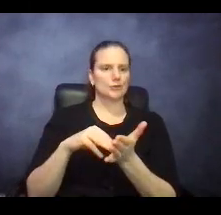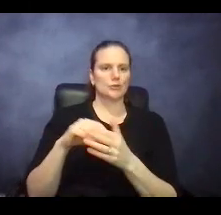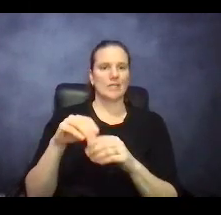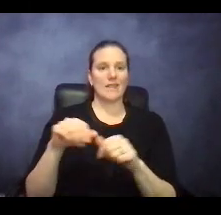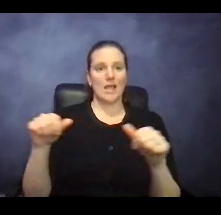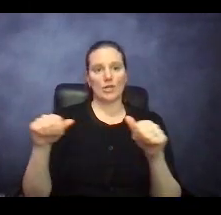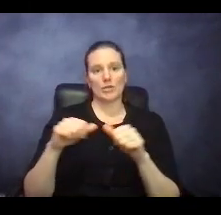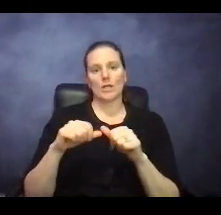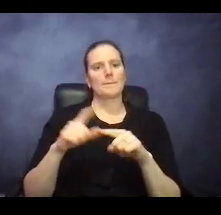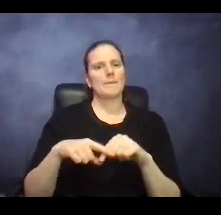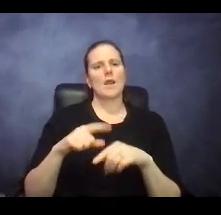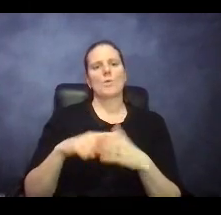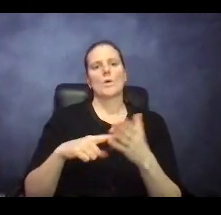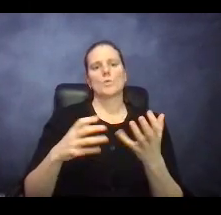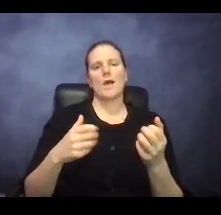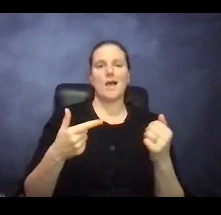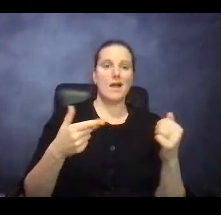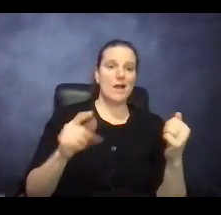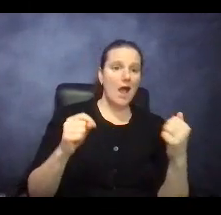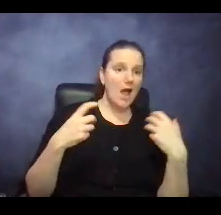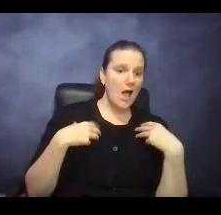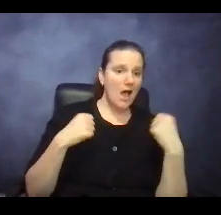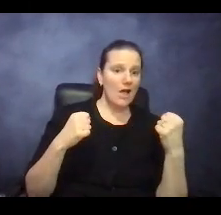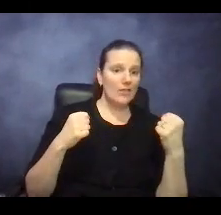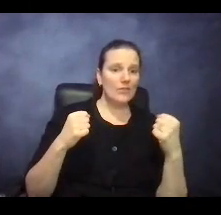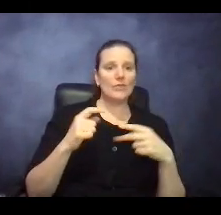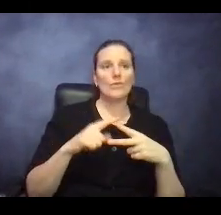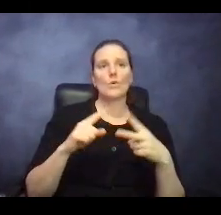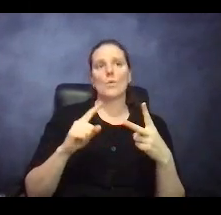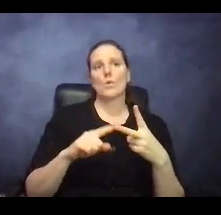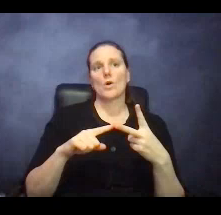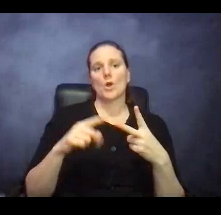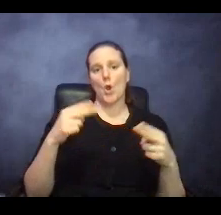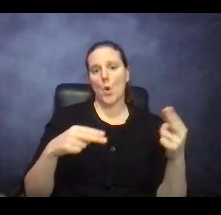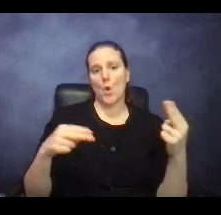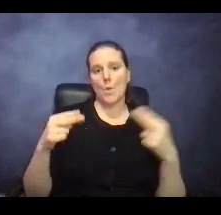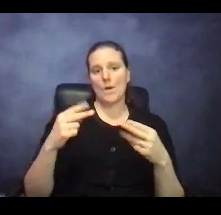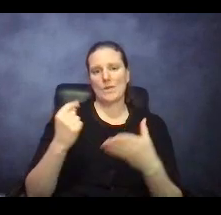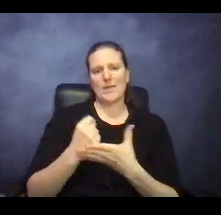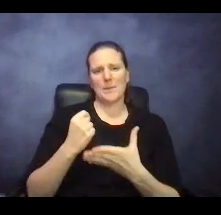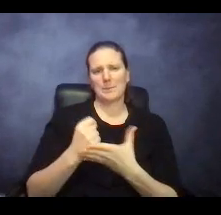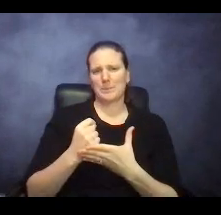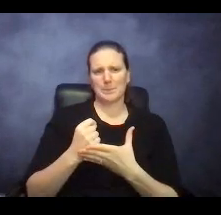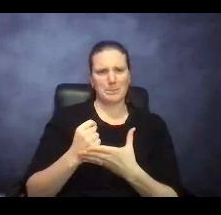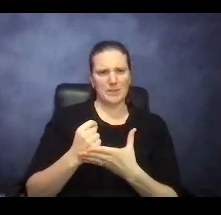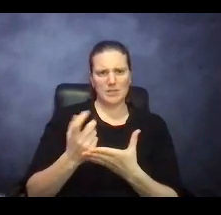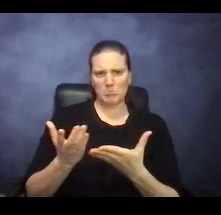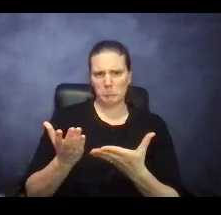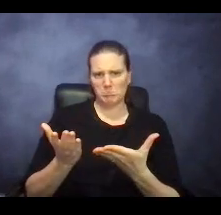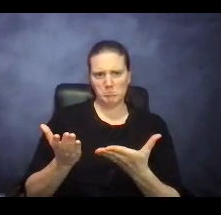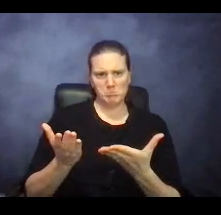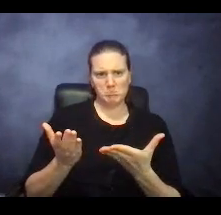It depends on what you want. Do you want gut health stuff or do you want hormone therapy? Do you want, I mean, lots